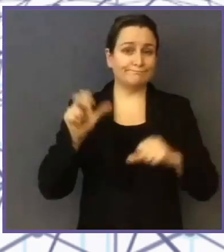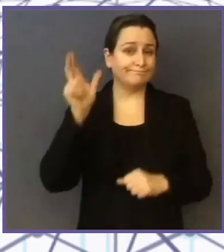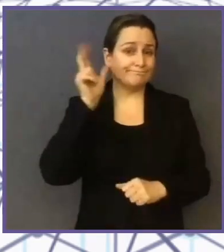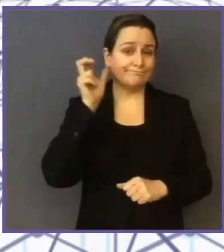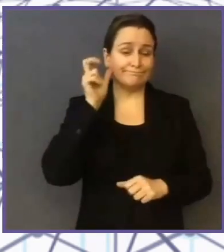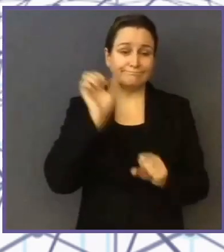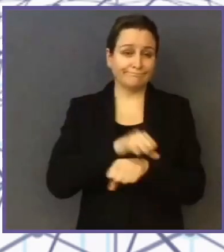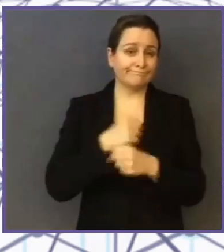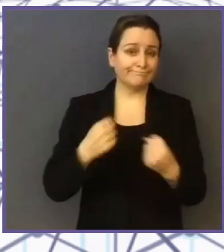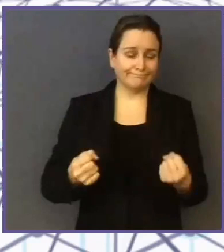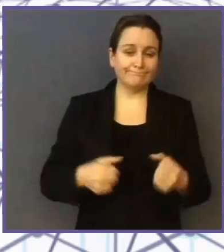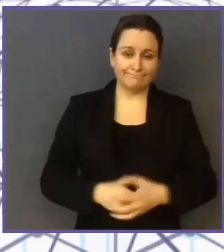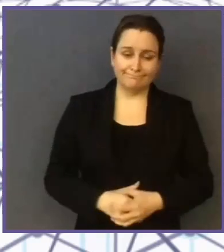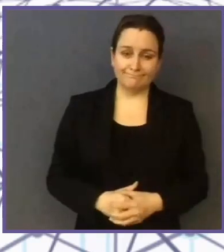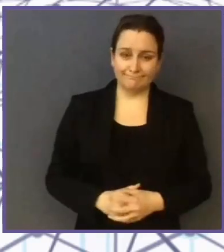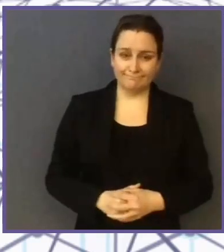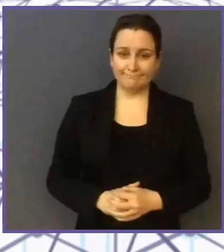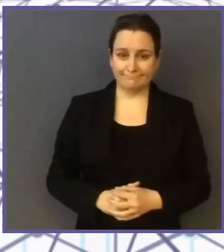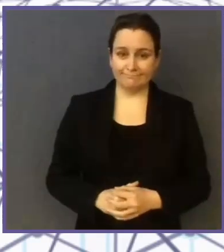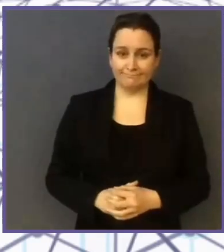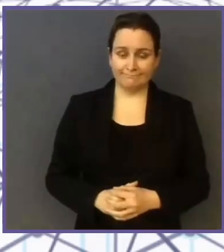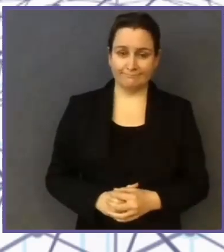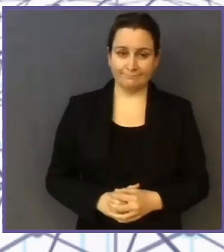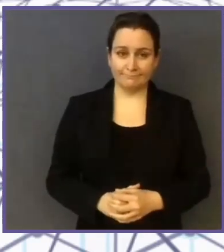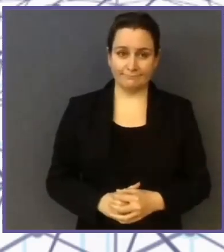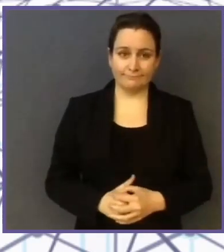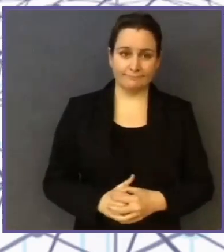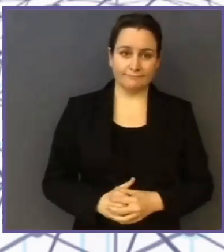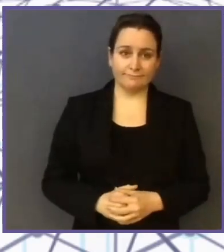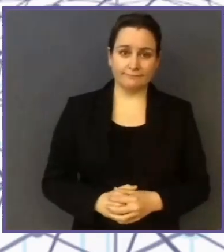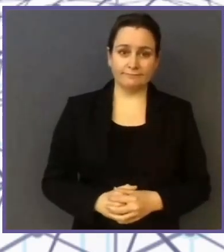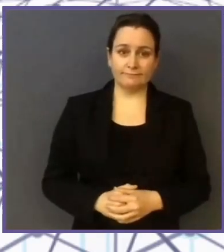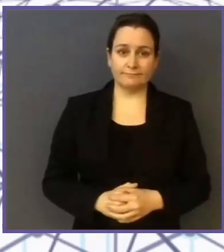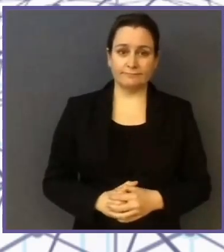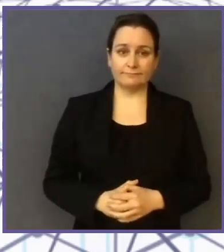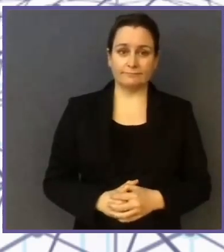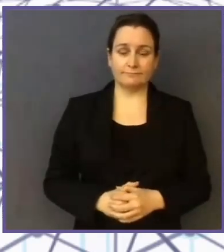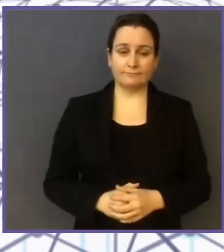Own countries should invest on education, research, and on creating the mechanism to